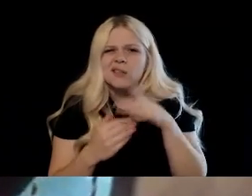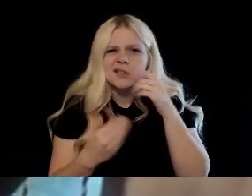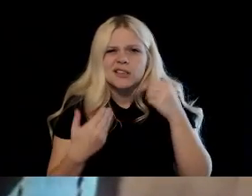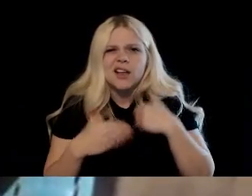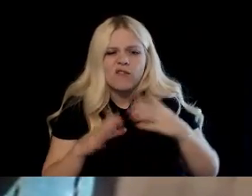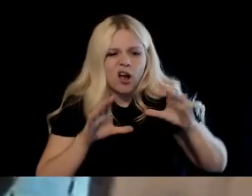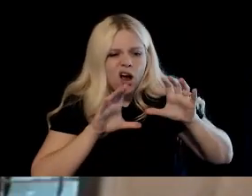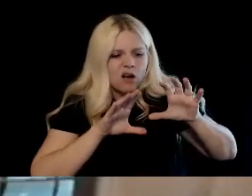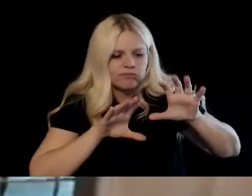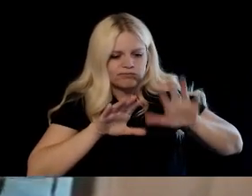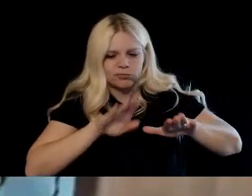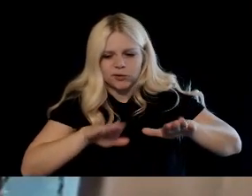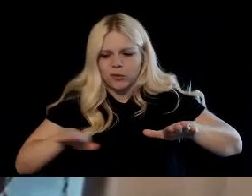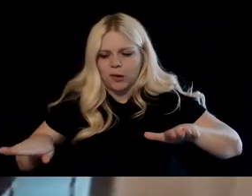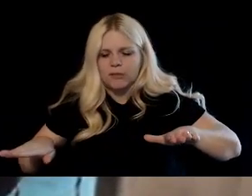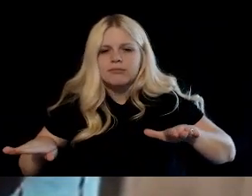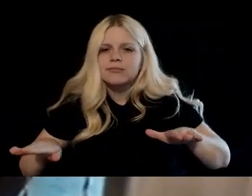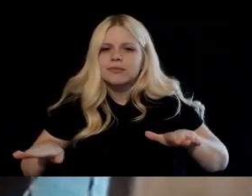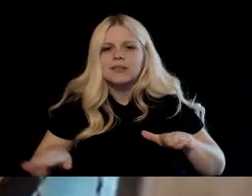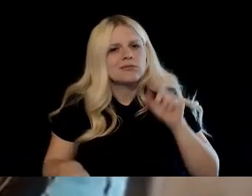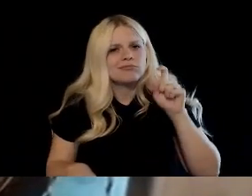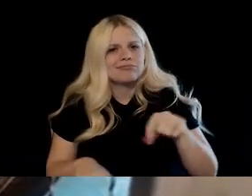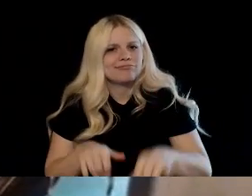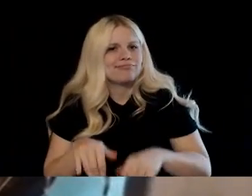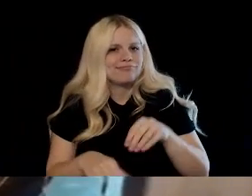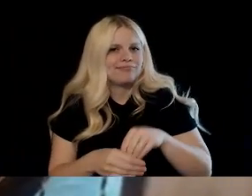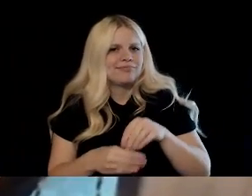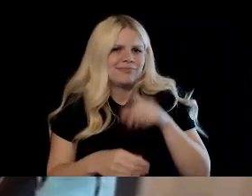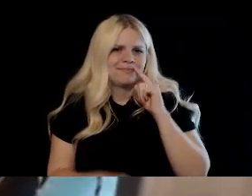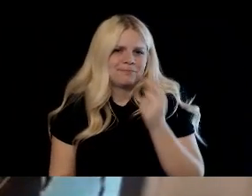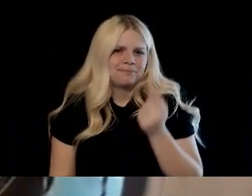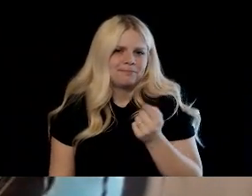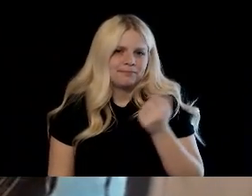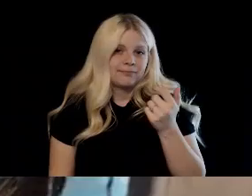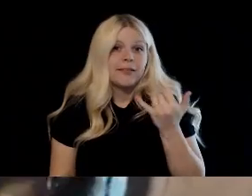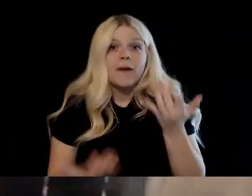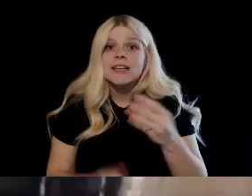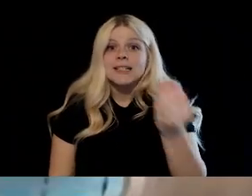out inside for a little bit. Now that he is finished eating, and everyone outside has finished